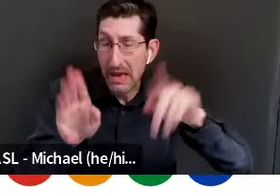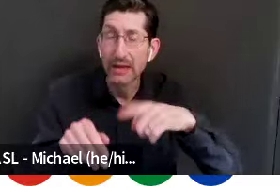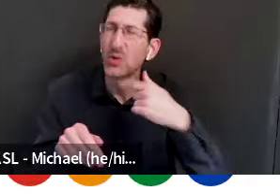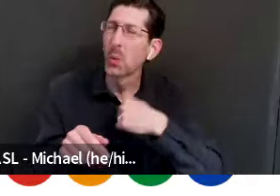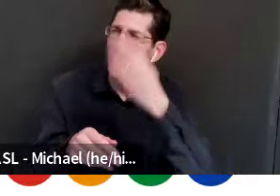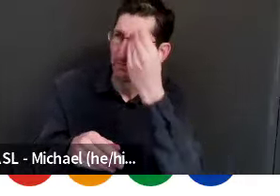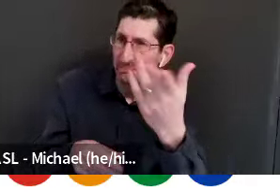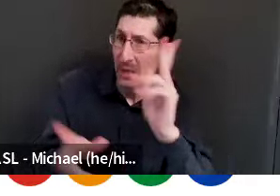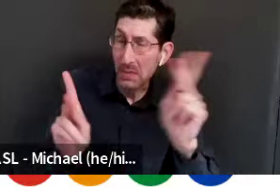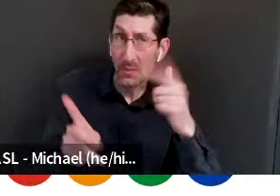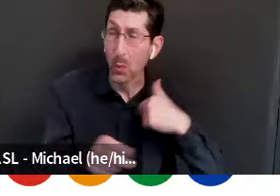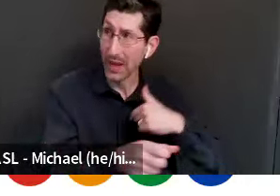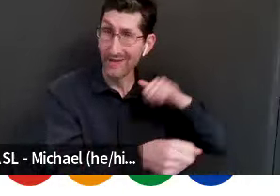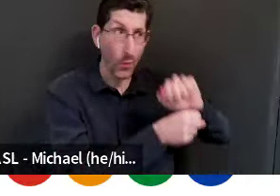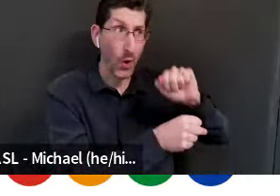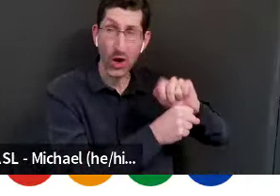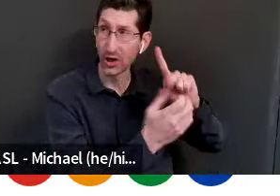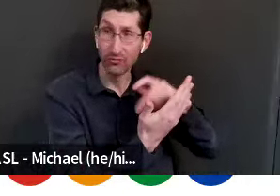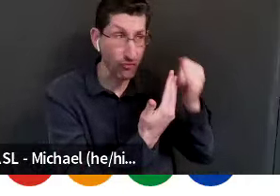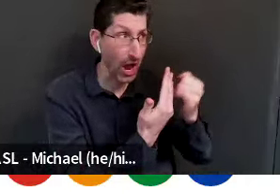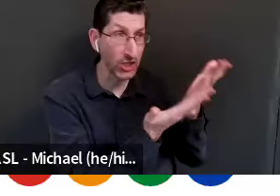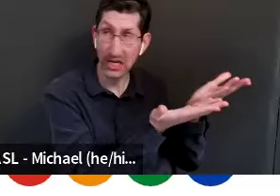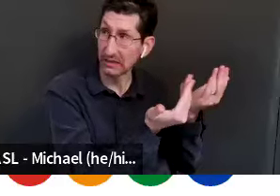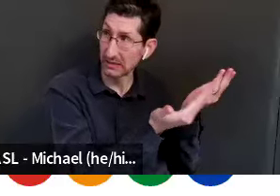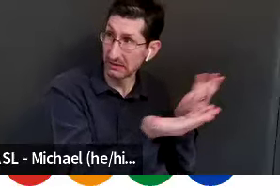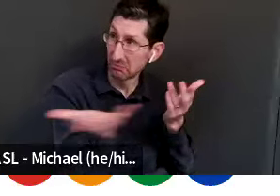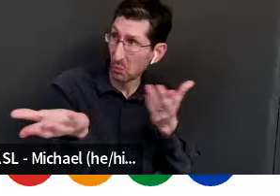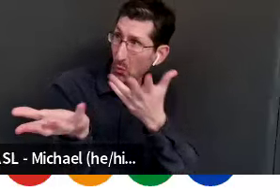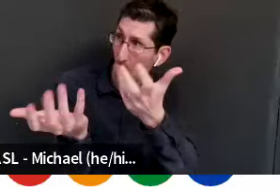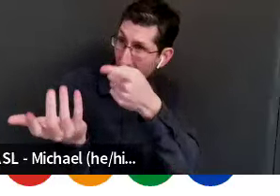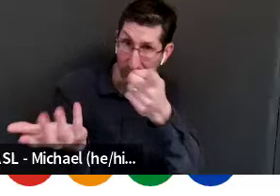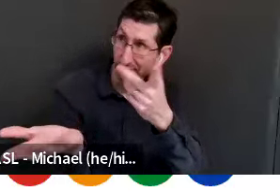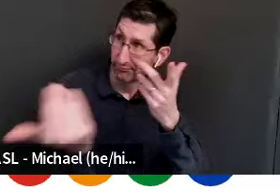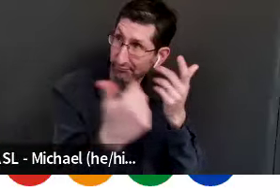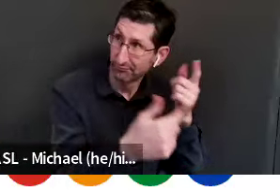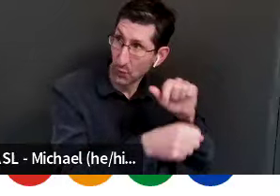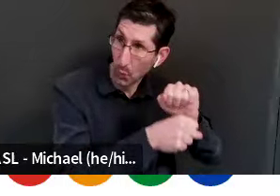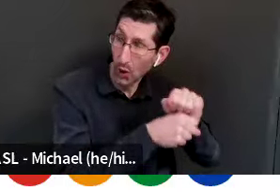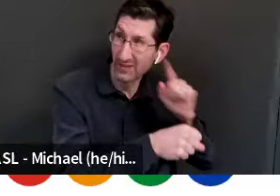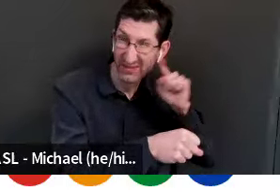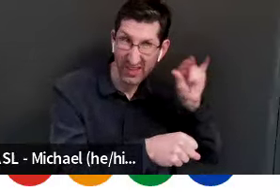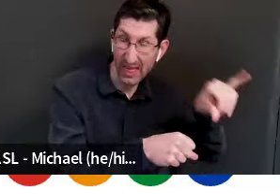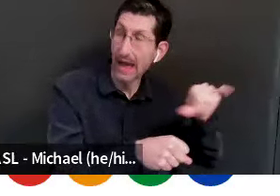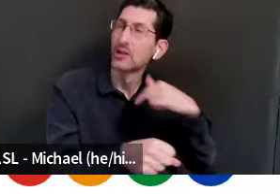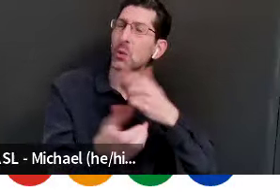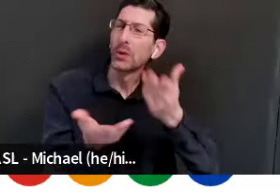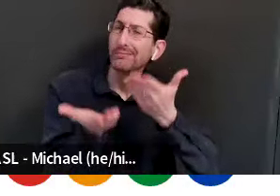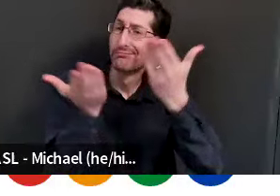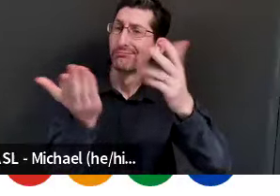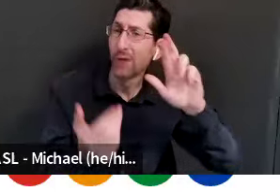PROCESS AND LET INTERESTED PARTIES/COMPANIES KNOW WE HAVE AN AMOUNT OF WORK WE ARE LOOKING TO HAVE SOMEONE PROVIDE.